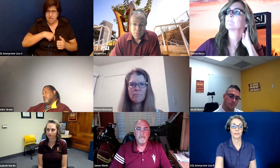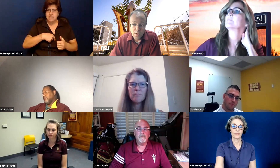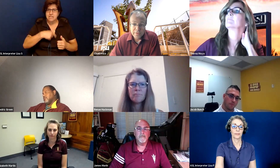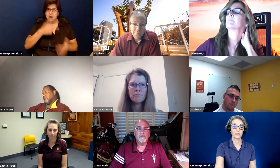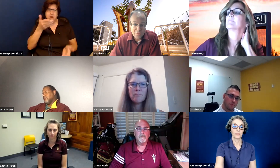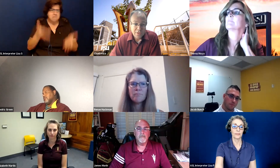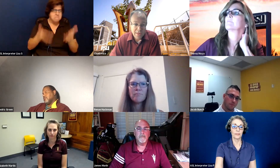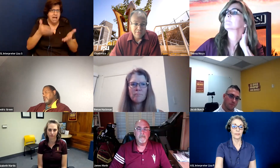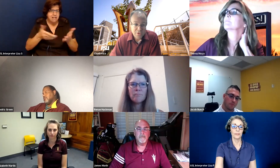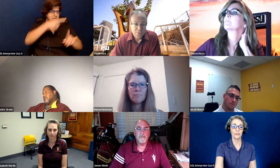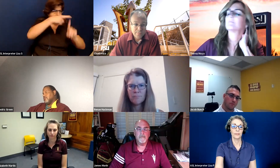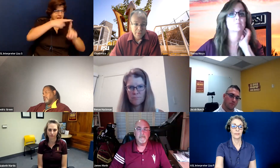and what that might look like for you.